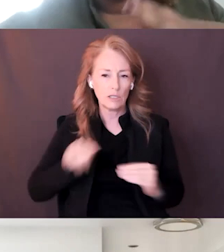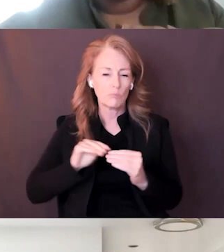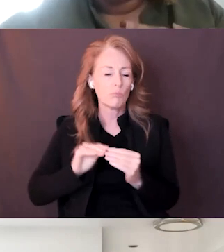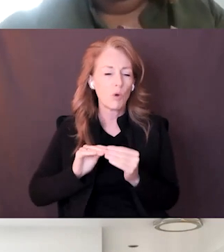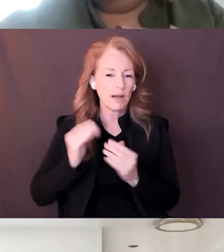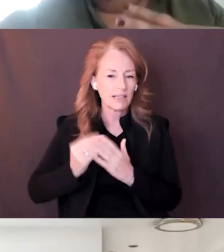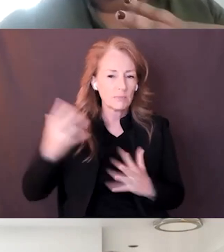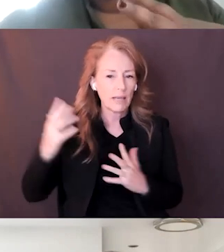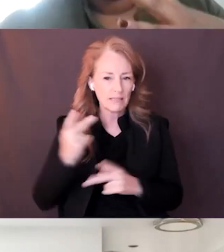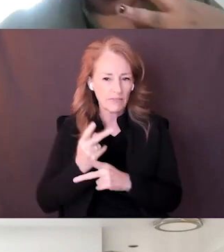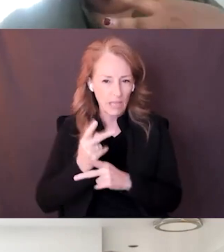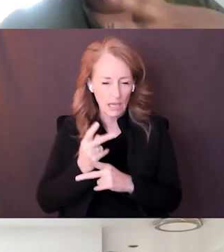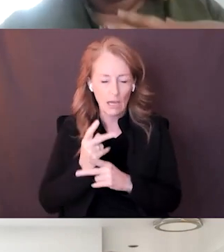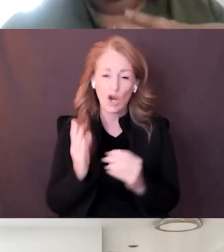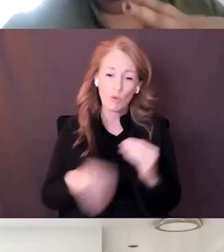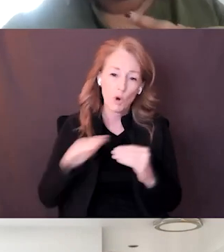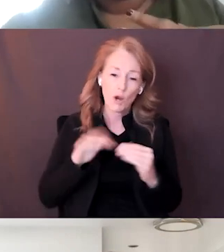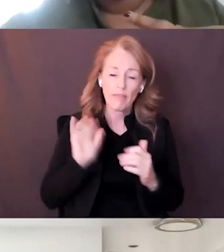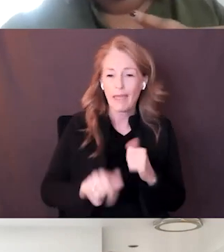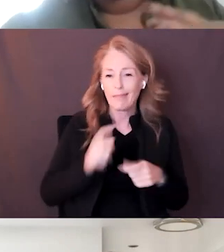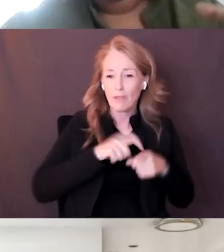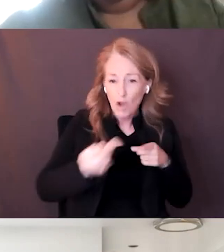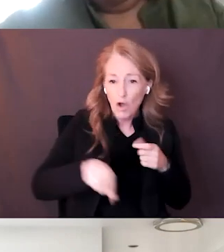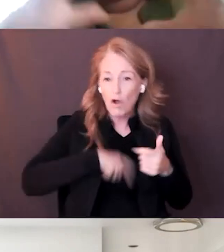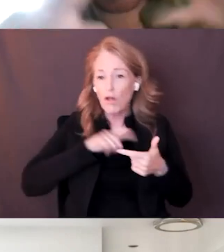THE MOBILE CRISIS SERVICE OR THE CRISIS FACILITY?